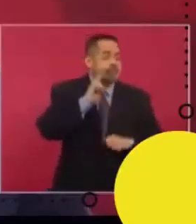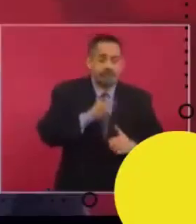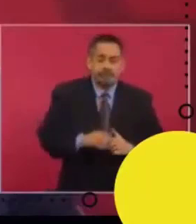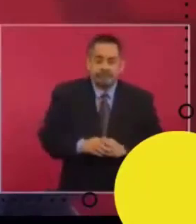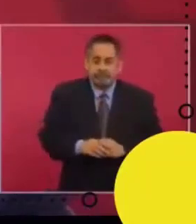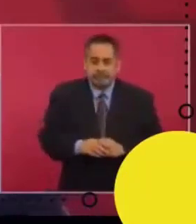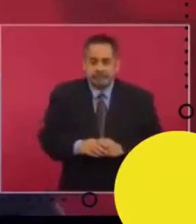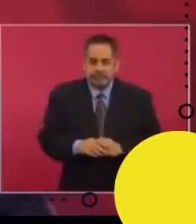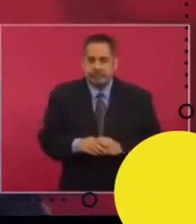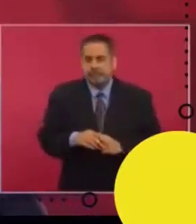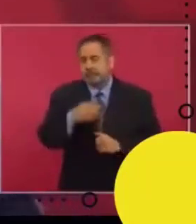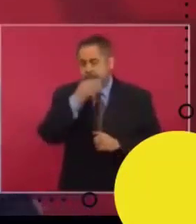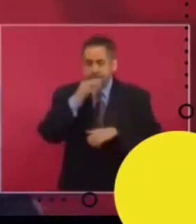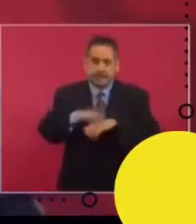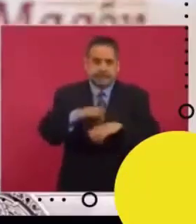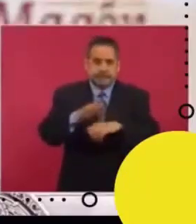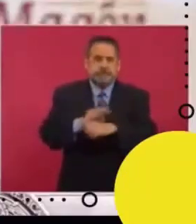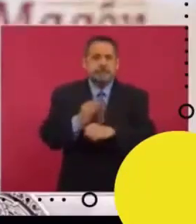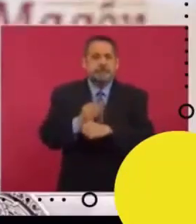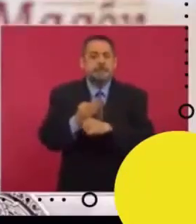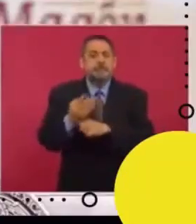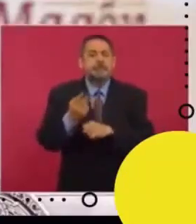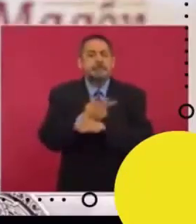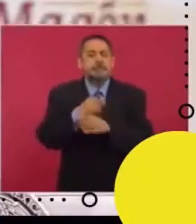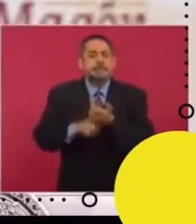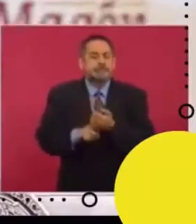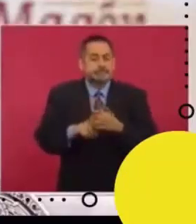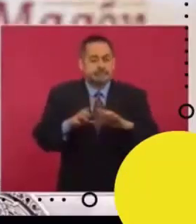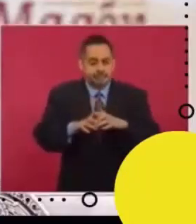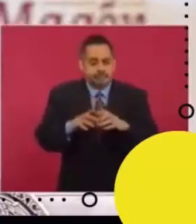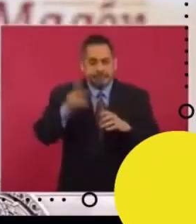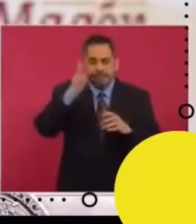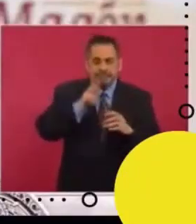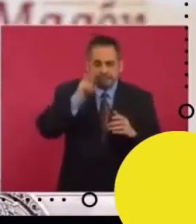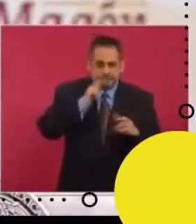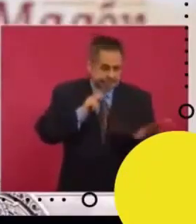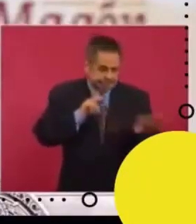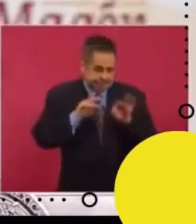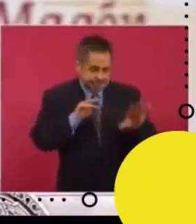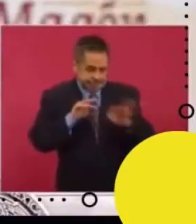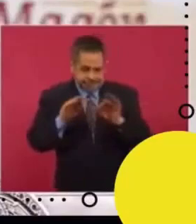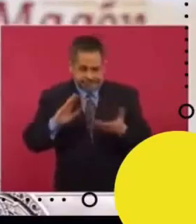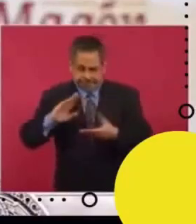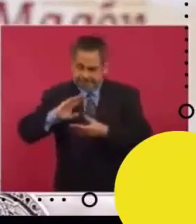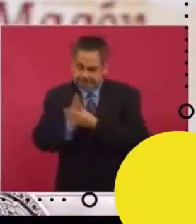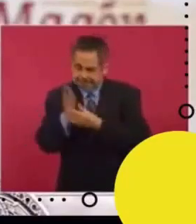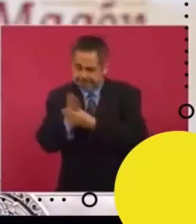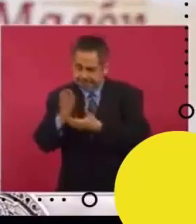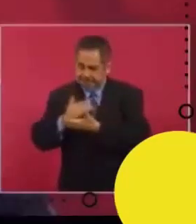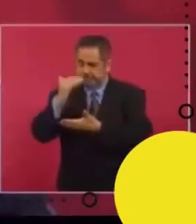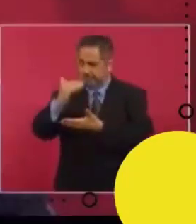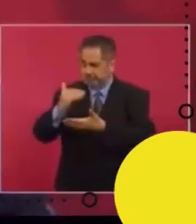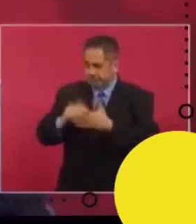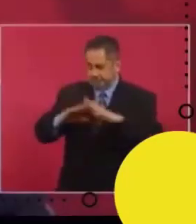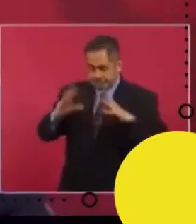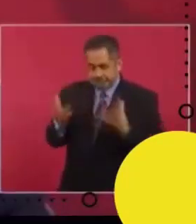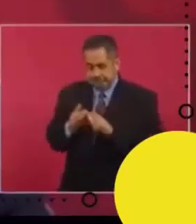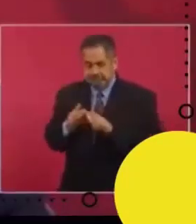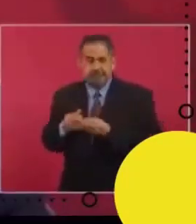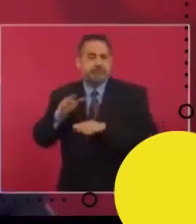san jose we can point out that at the moment I insist at the moment the test data and objective evidence obtained from